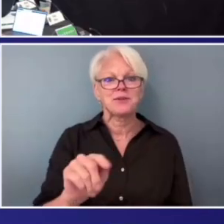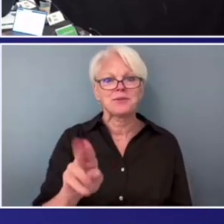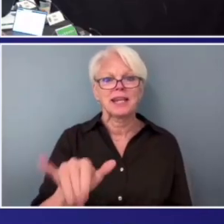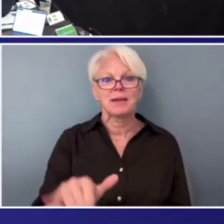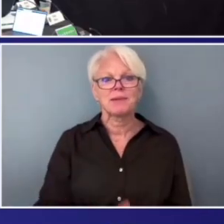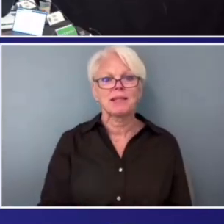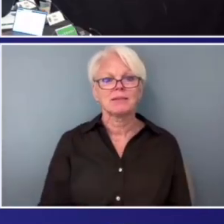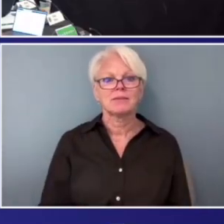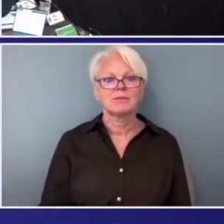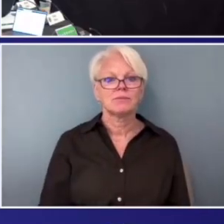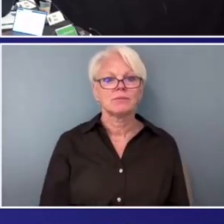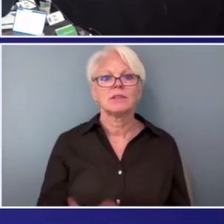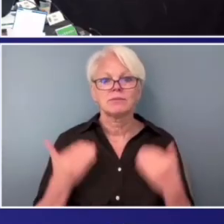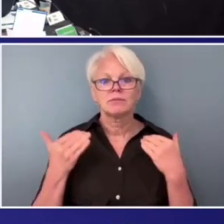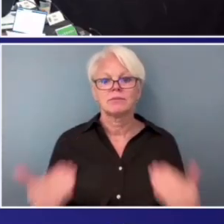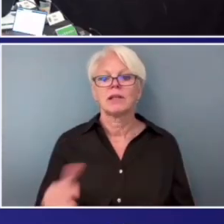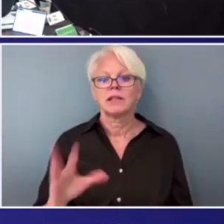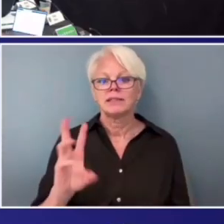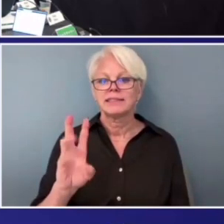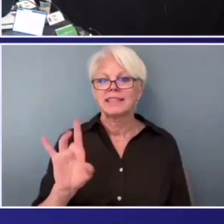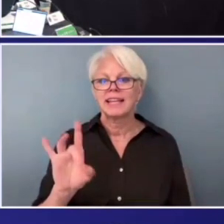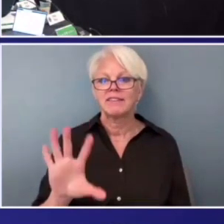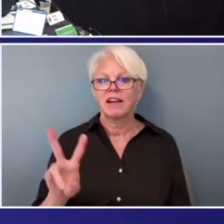Let's move on to 685.208, please.